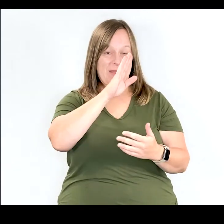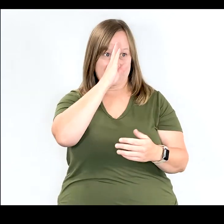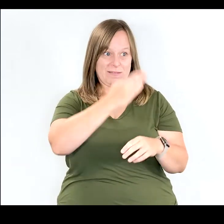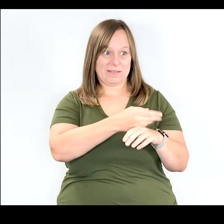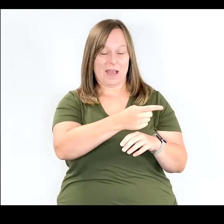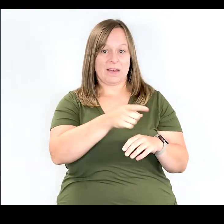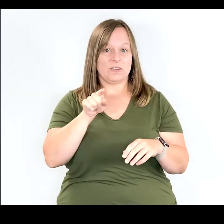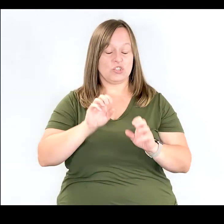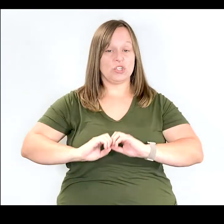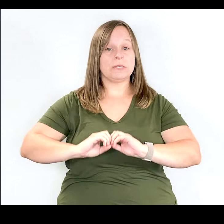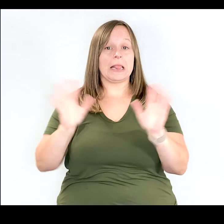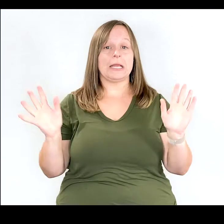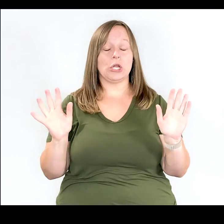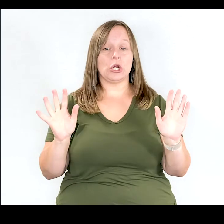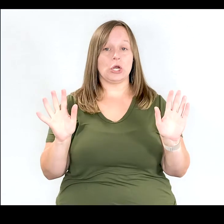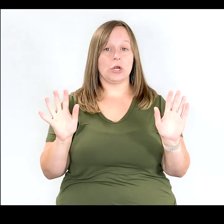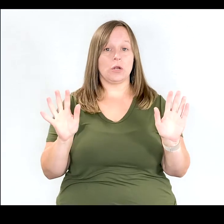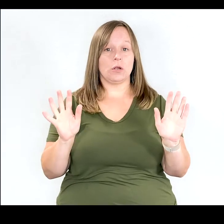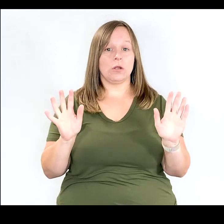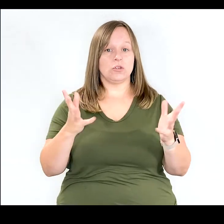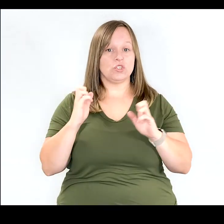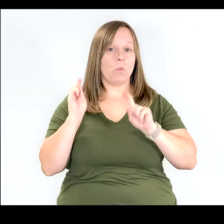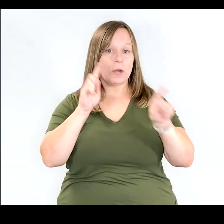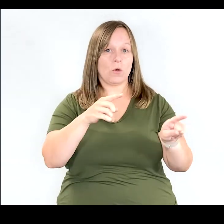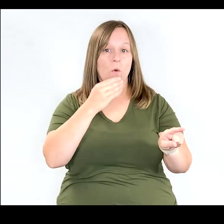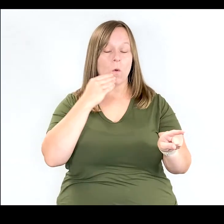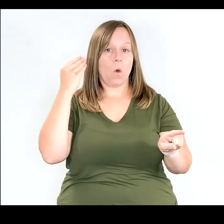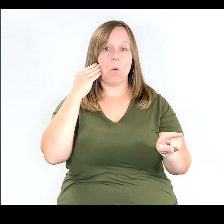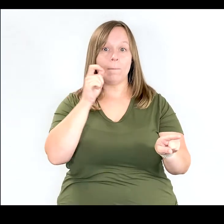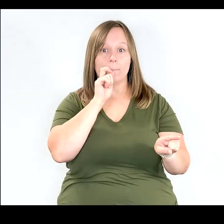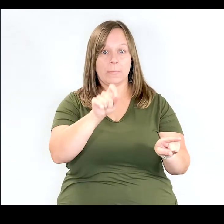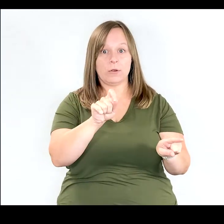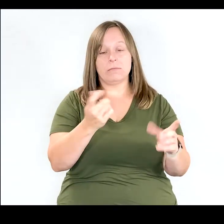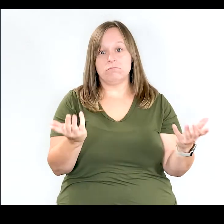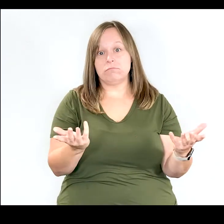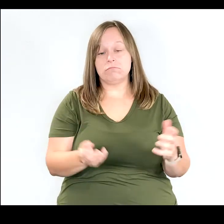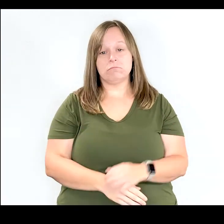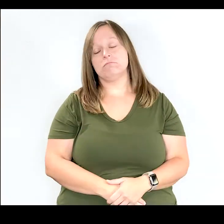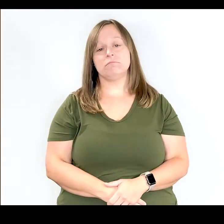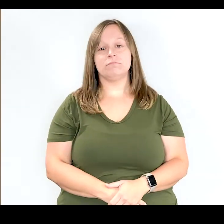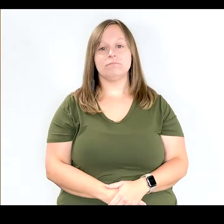because Miss Abouzeidi was very clear that she wanted to go home.